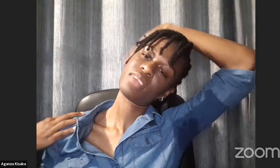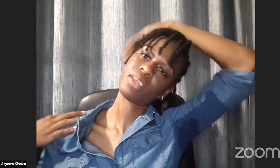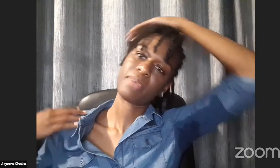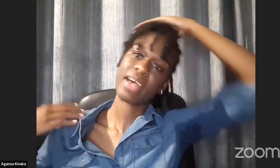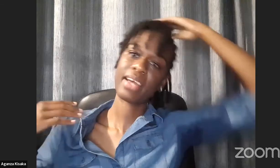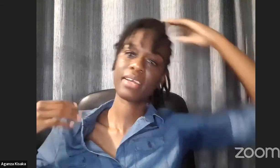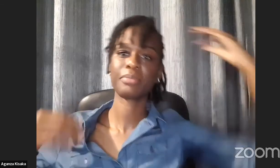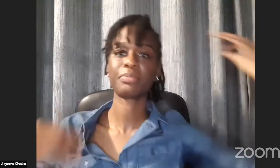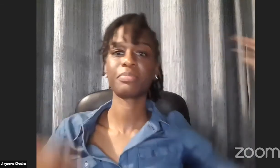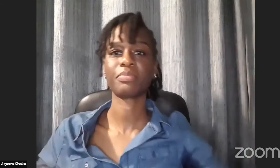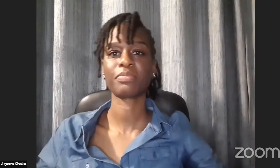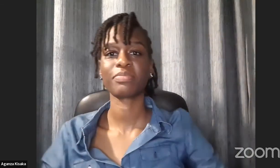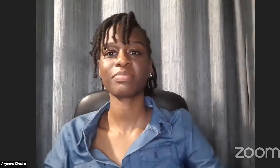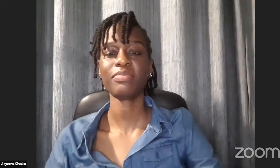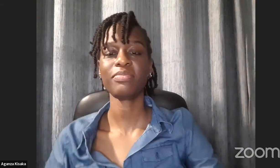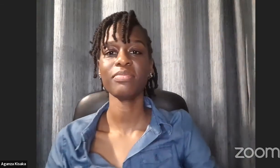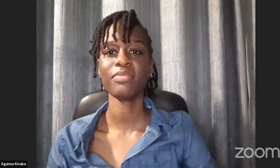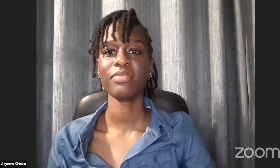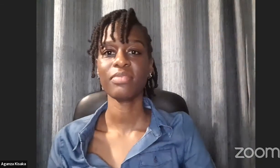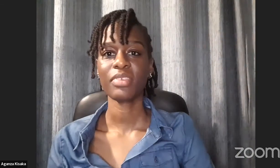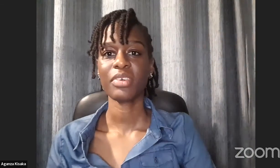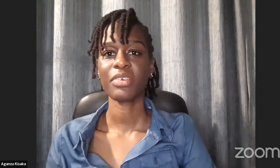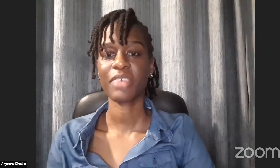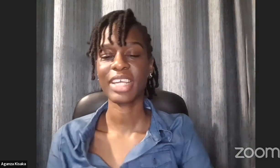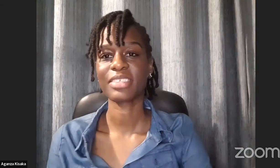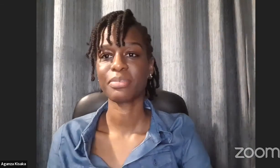And back, great.